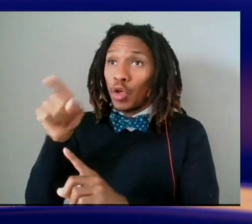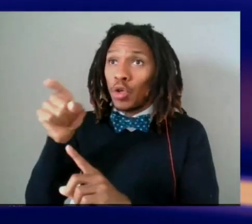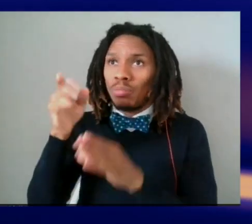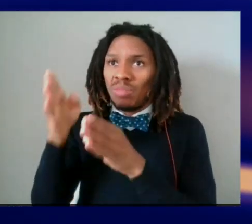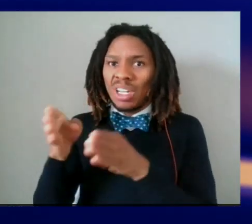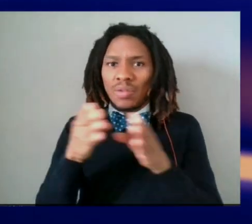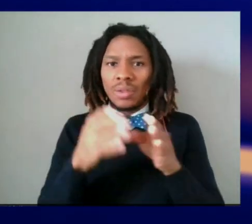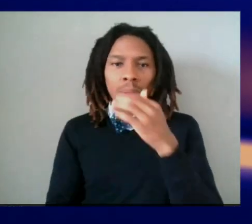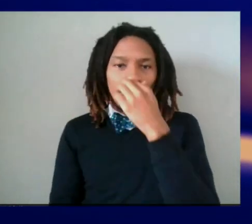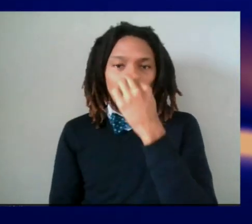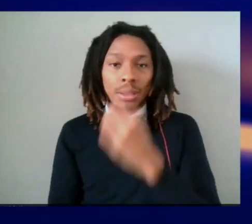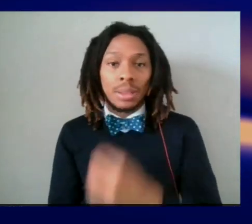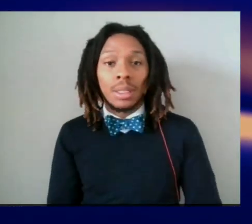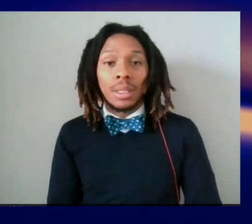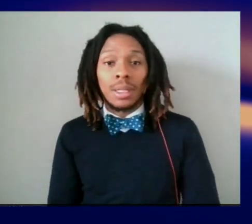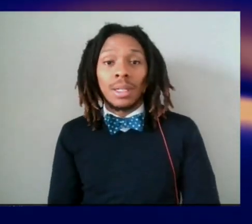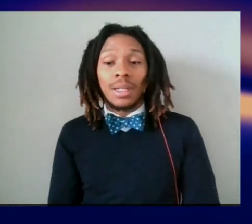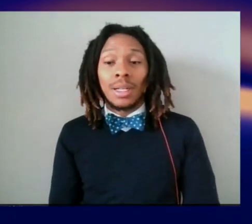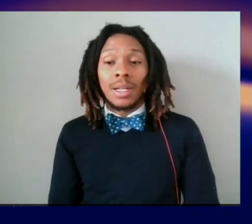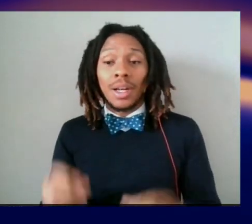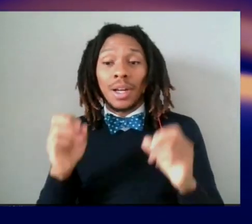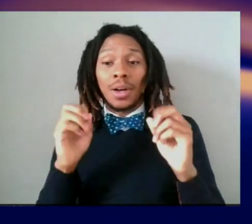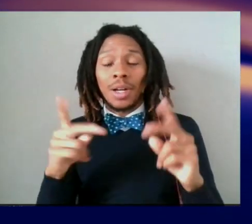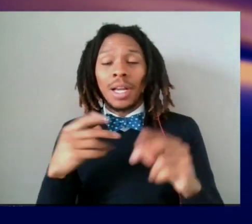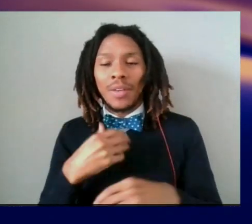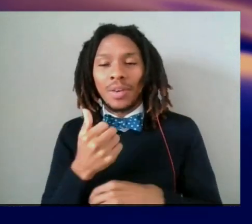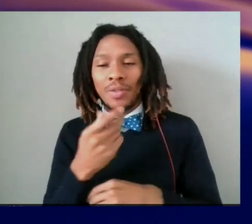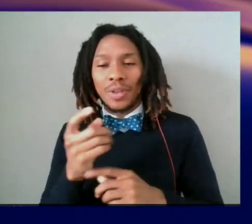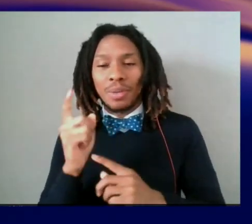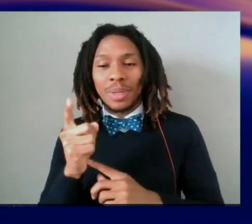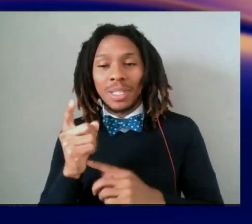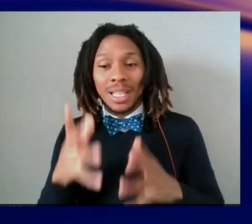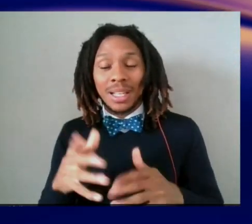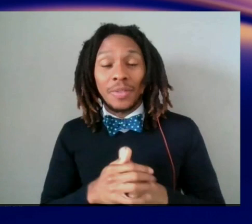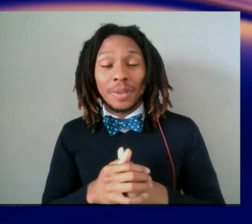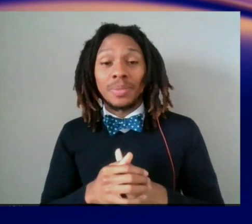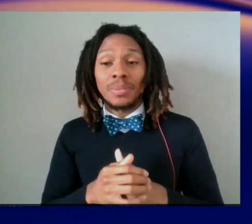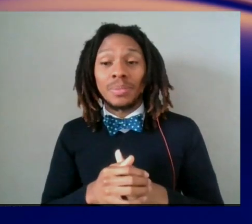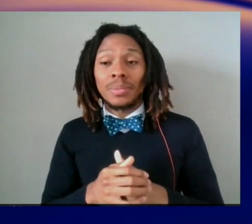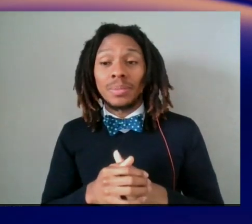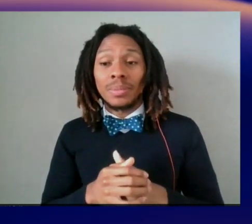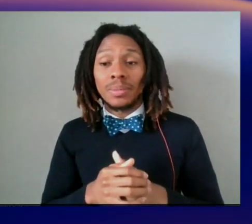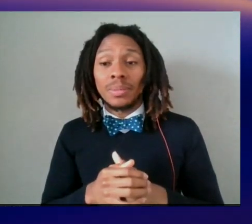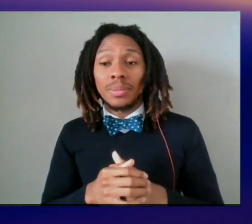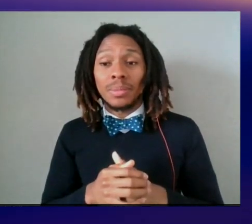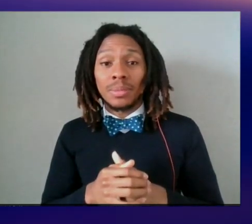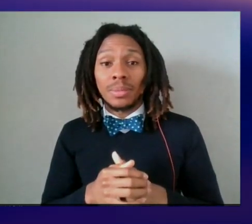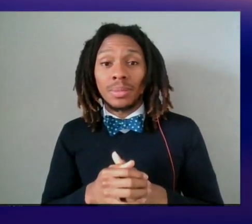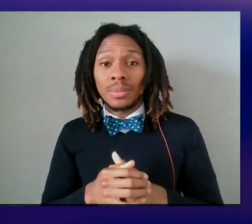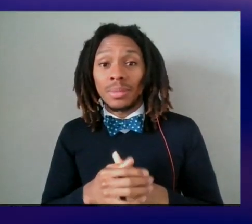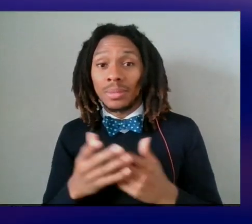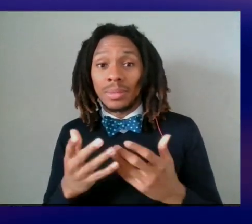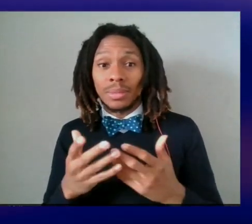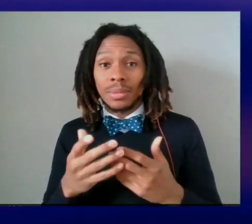All right. So we got a couple of minutes left. Is there anything that you want to especially call out at this point?